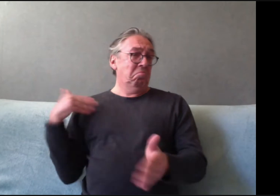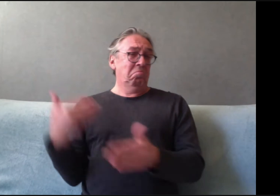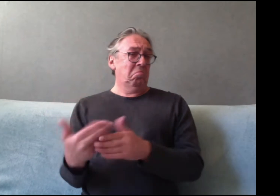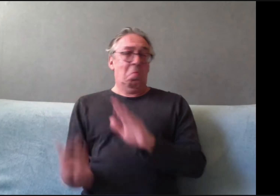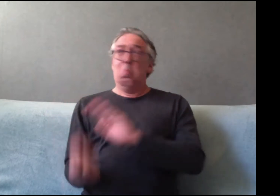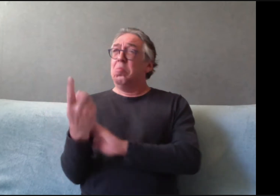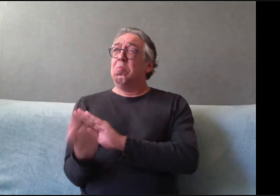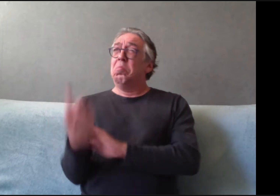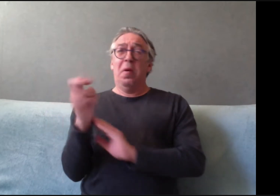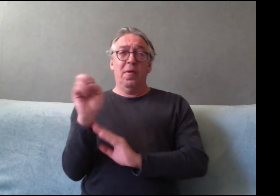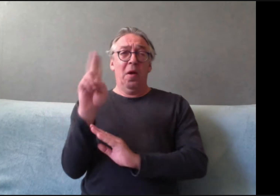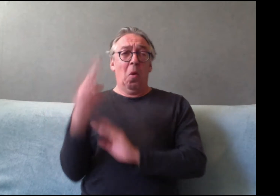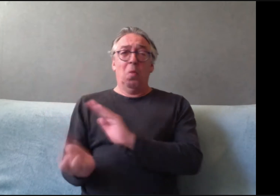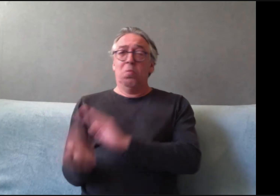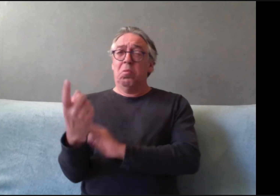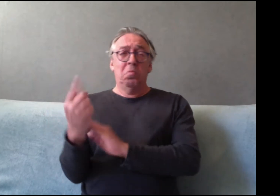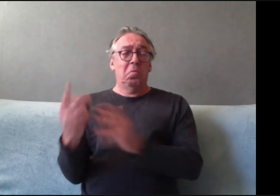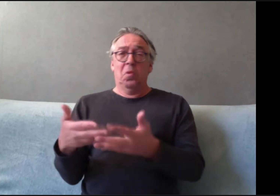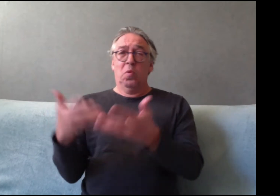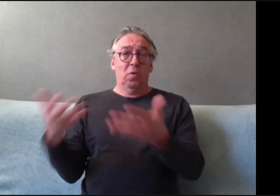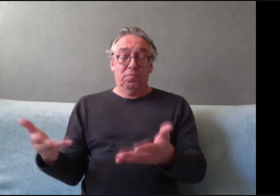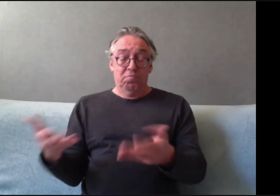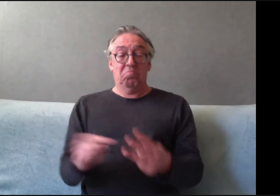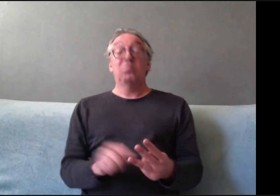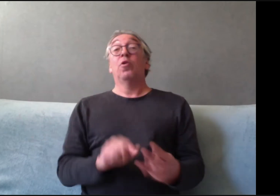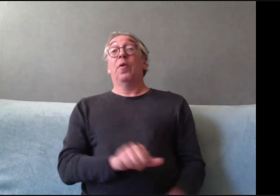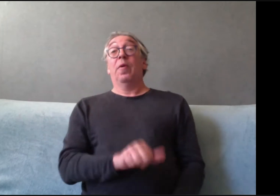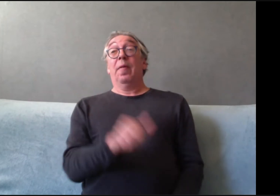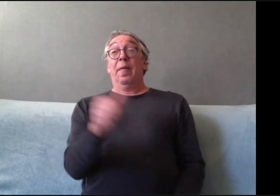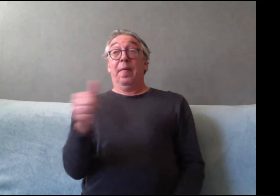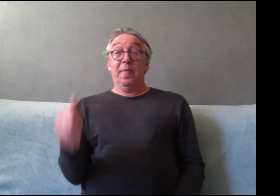Then we'll hear from the members from two affected countries in Europe,